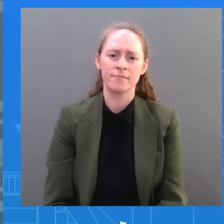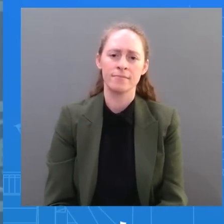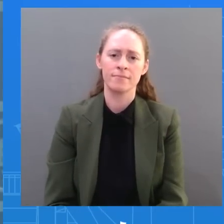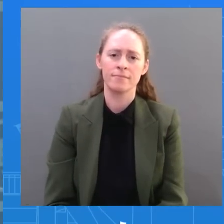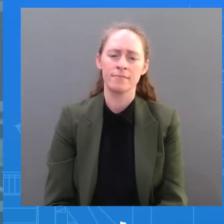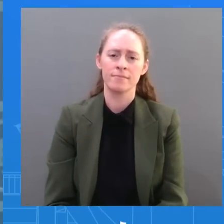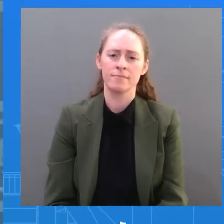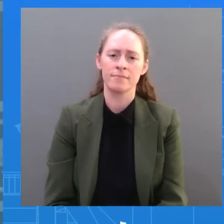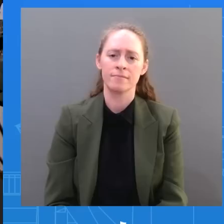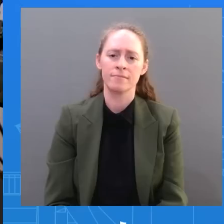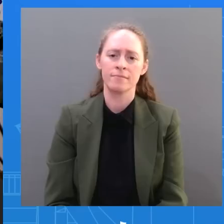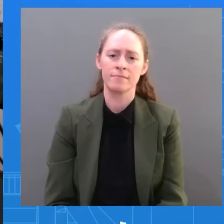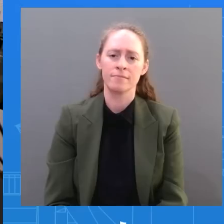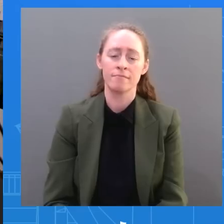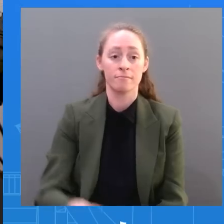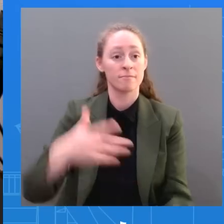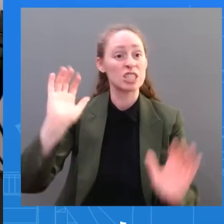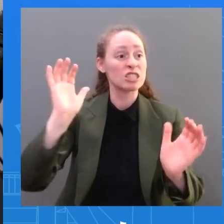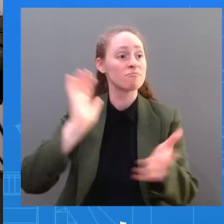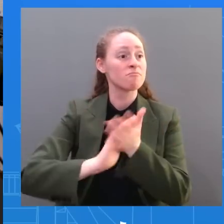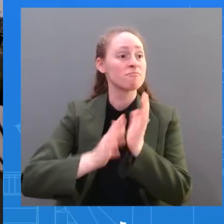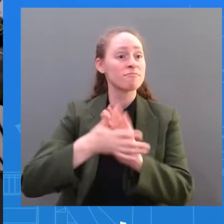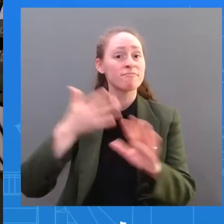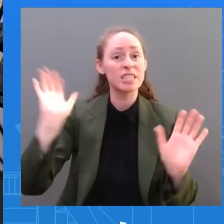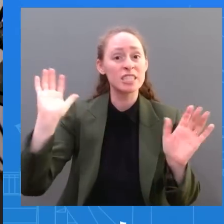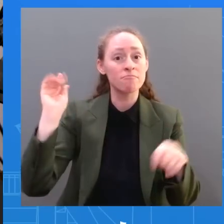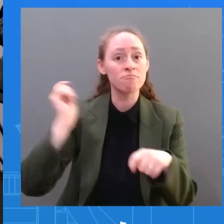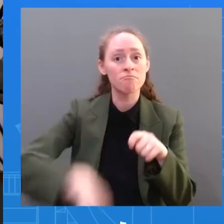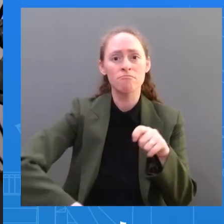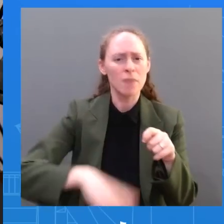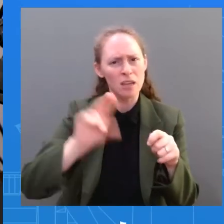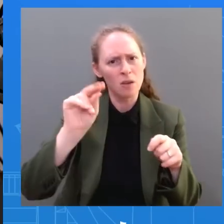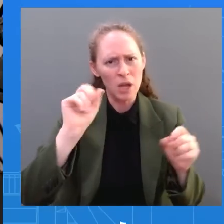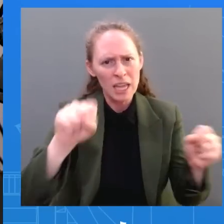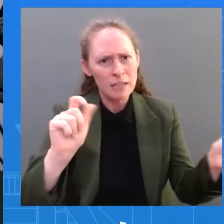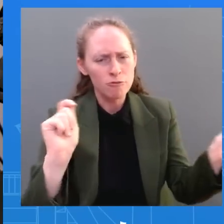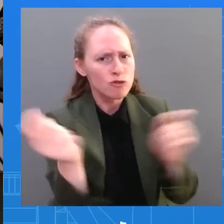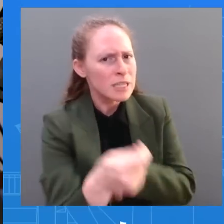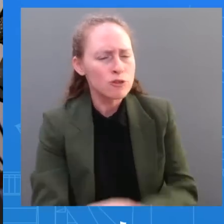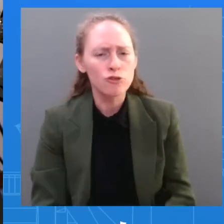The Press: And finally, as far as -- a different matter entirely, but as far as a letter that was presented to you,